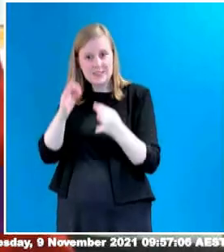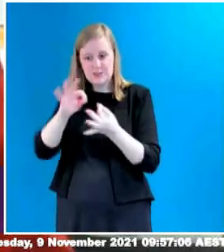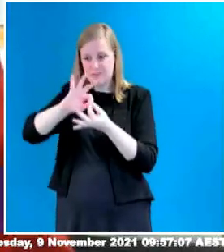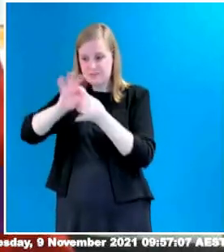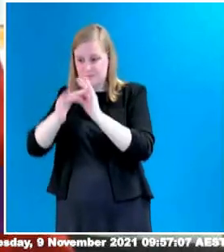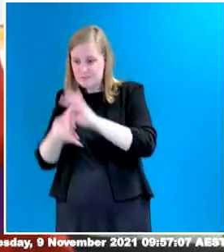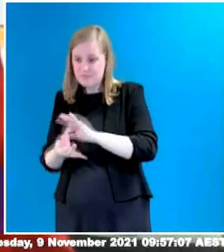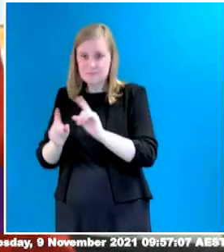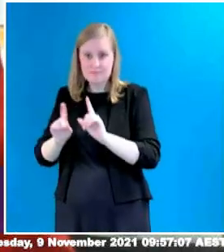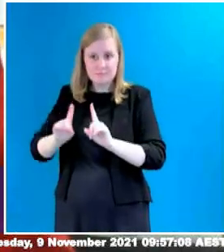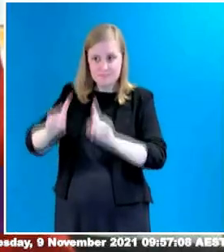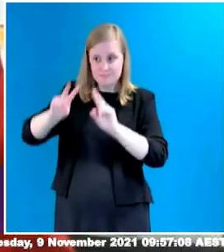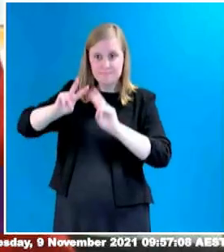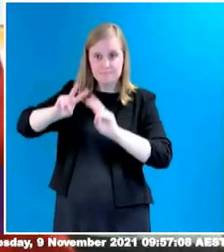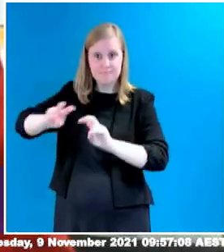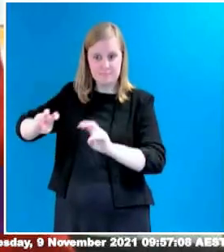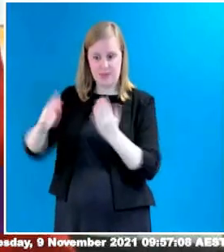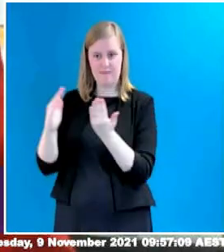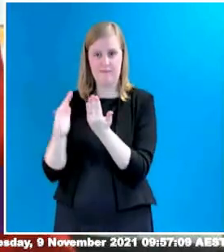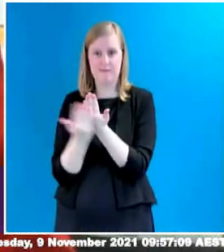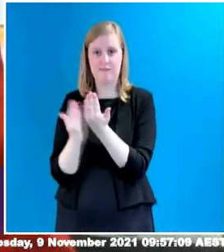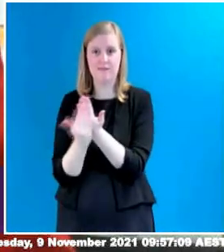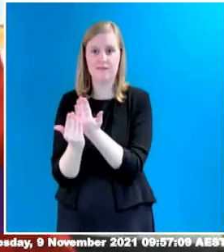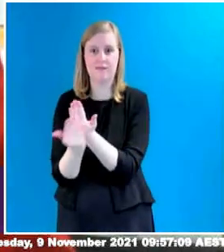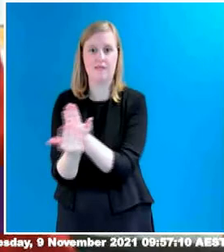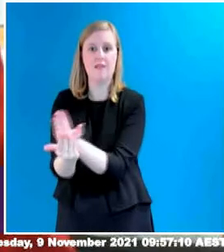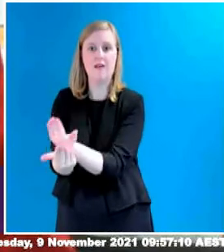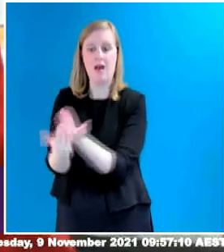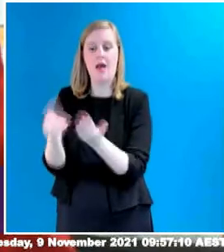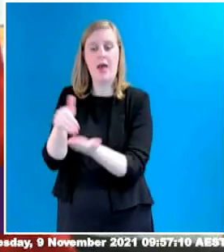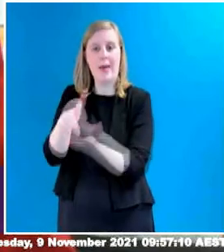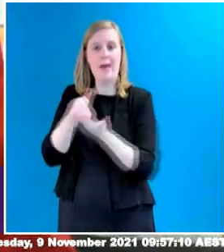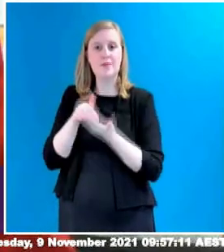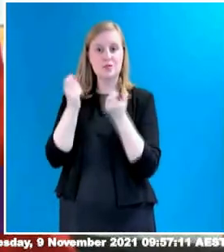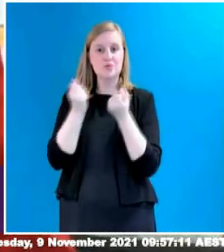My colleague Commissioner Toohey may wish to add more.